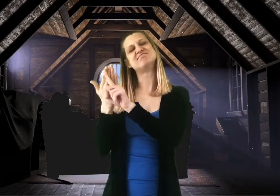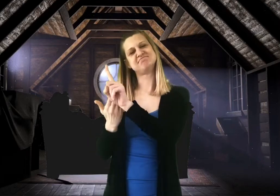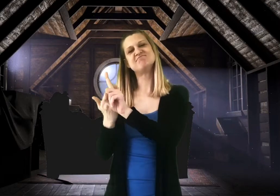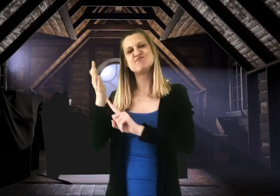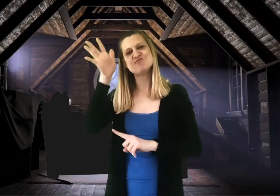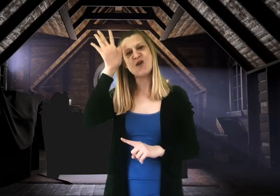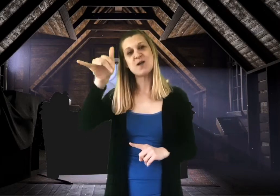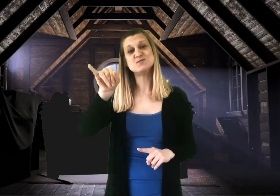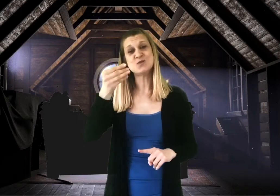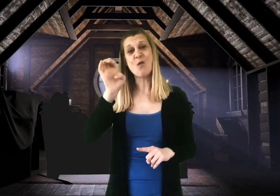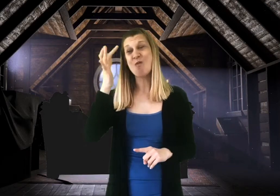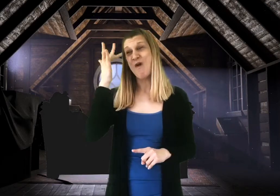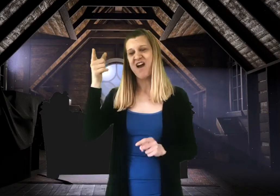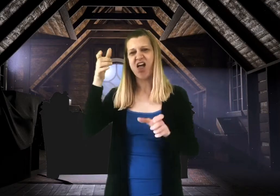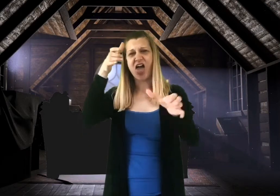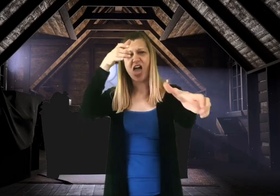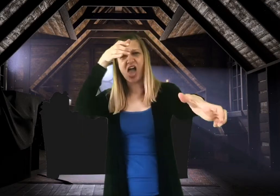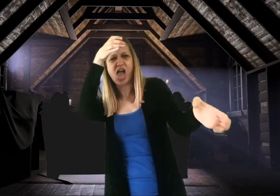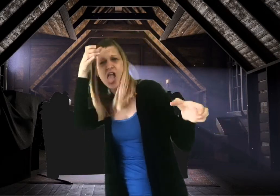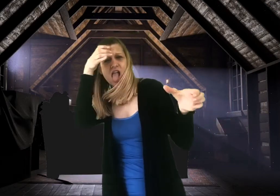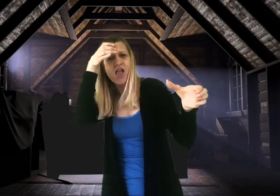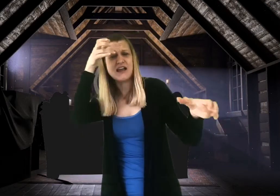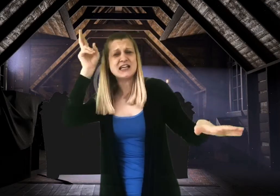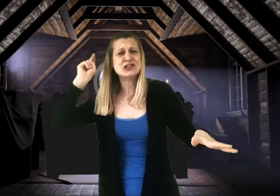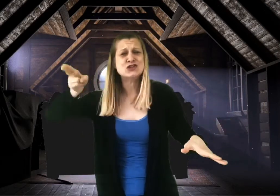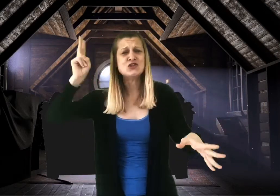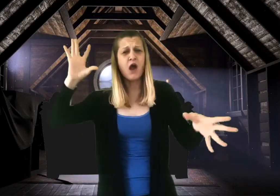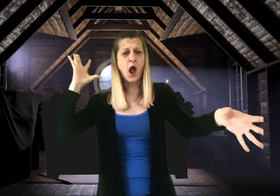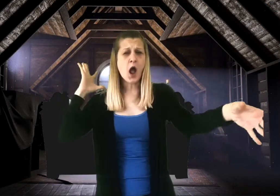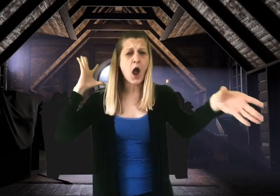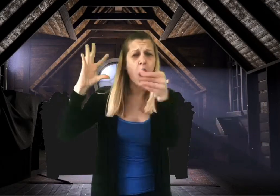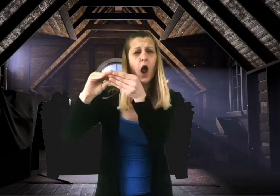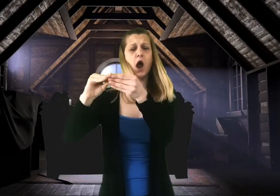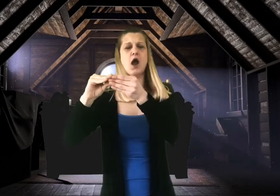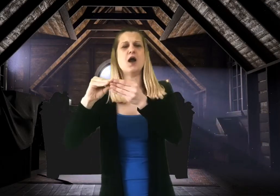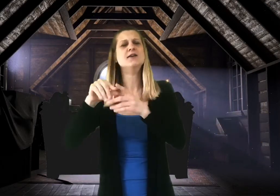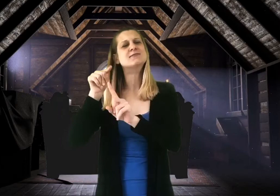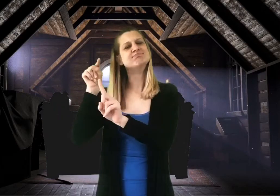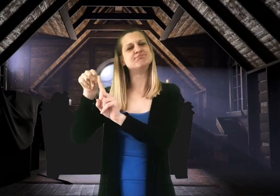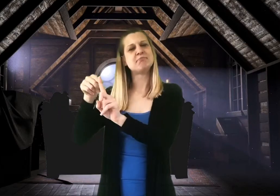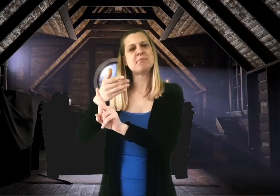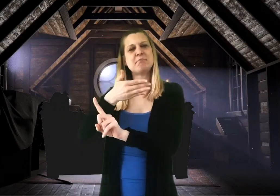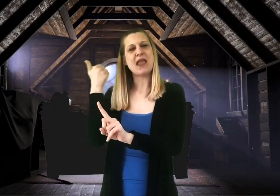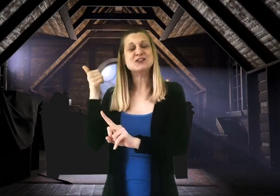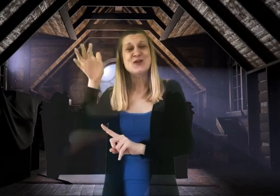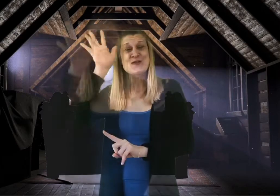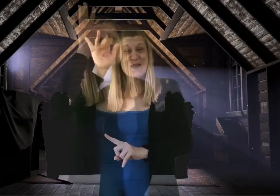to go most of all is Grandpa Joe himself. He seems to know more about it than we do. The history, its stories. He is the best person."